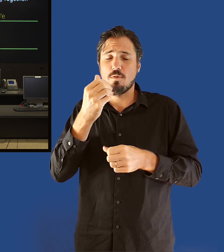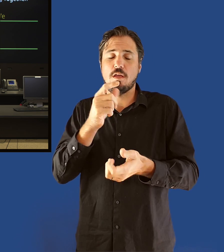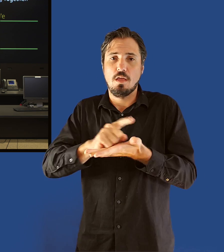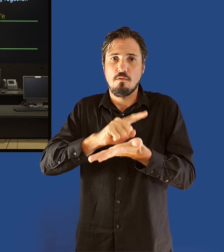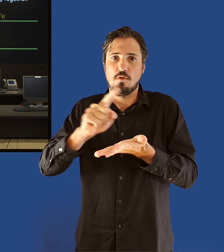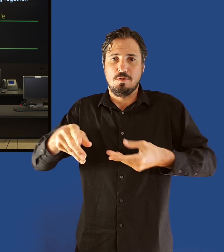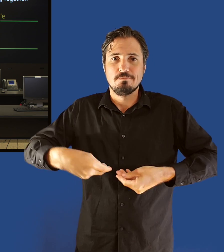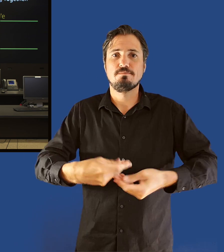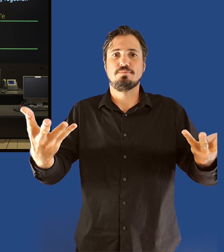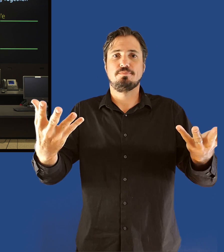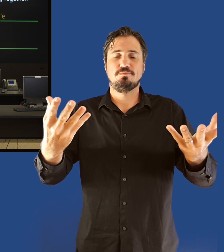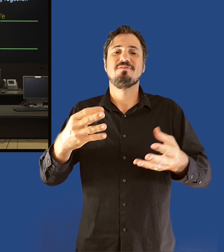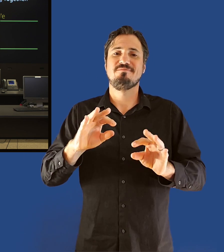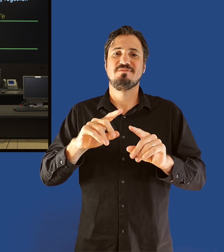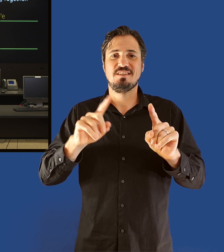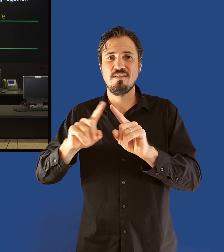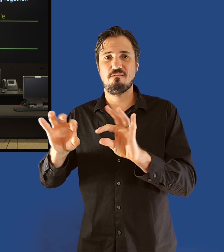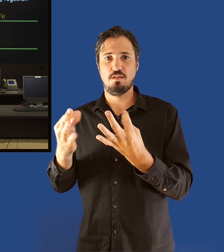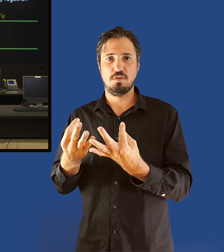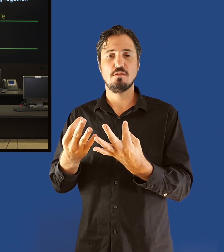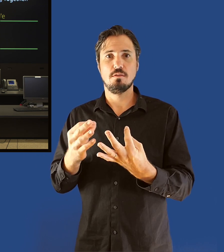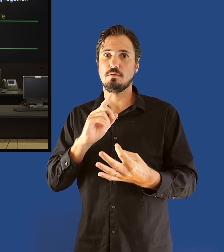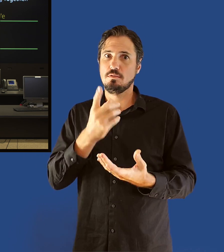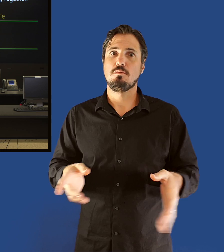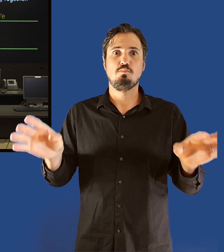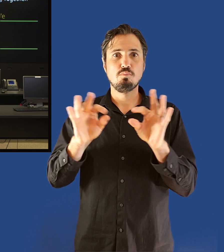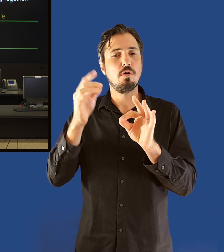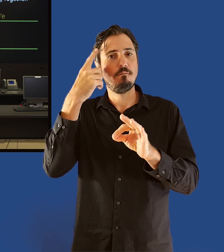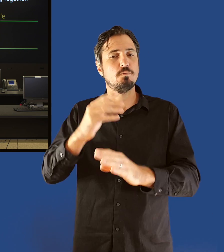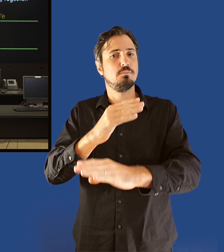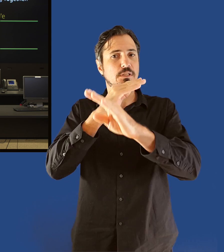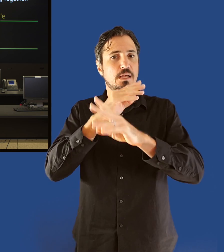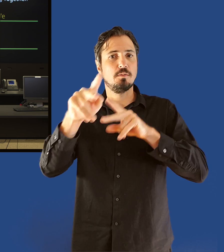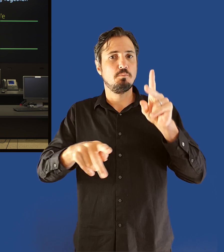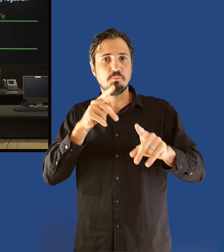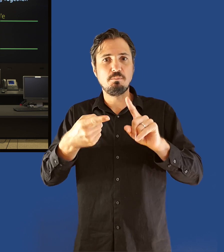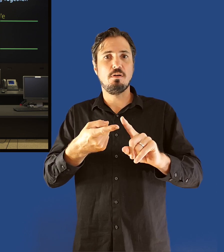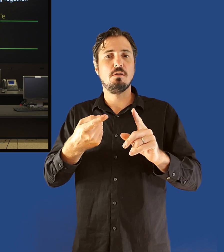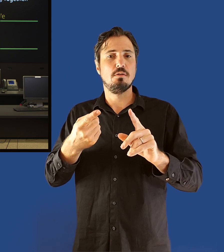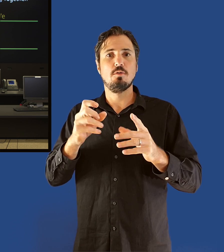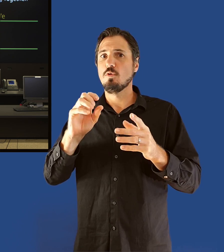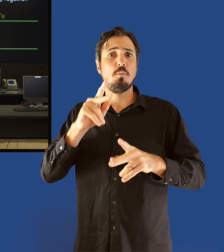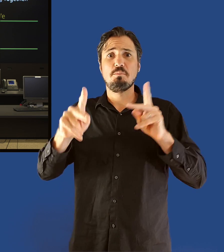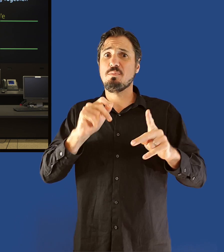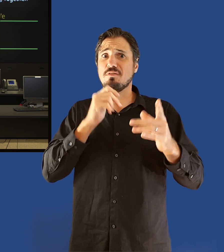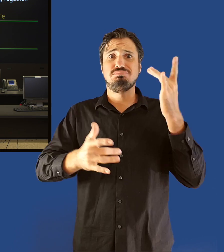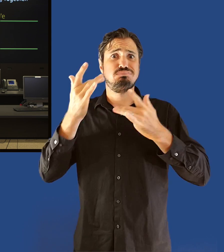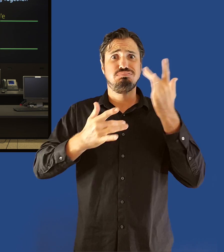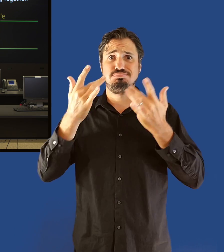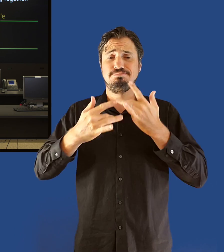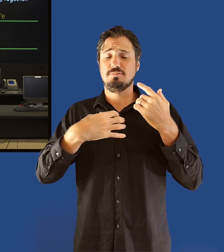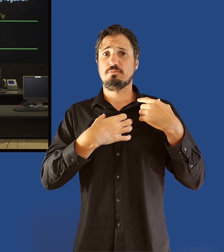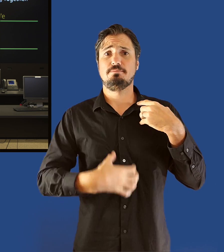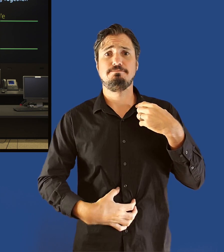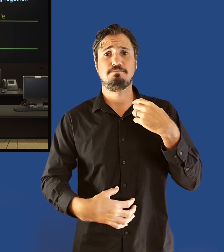They are an indispensable part of our island's safety net all the time and they add resilience to our food security in these times of stress.